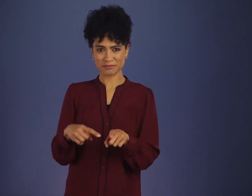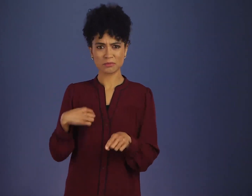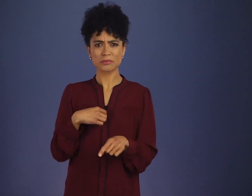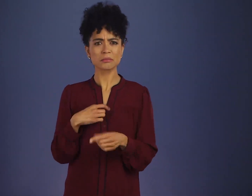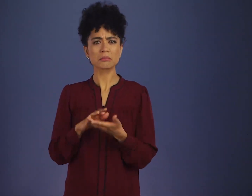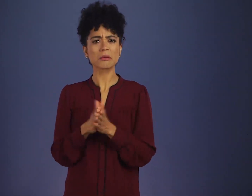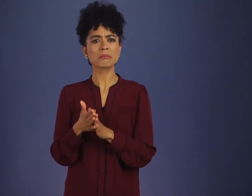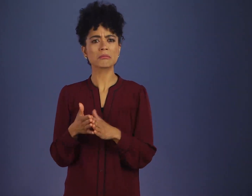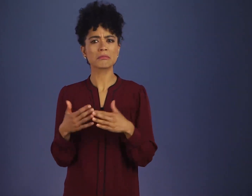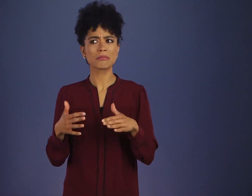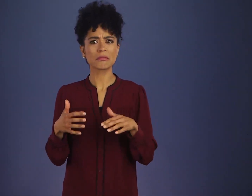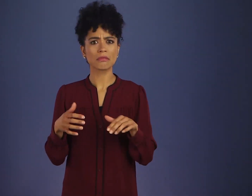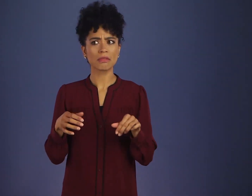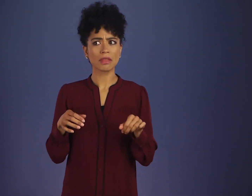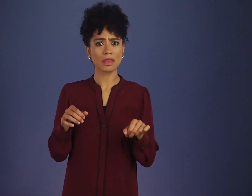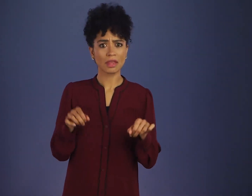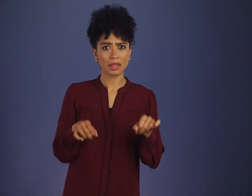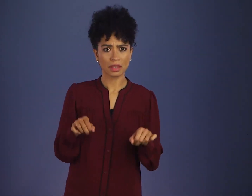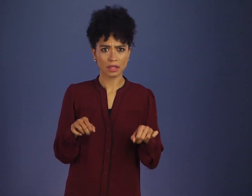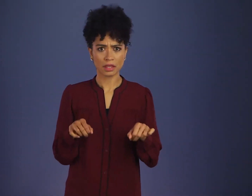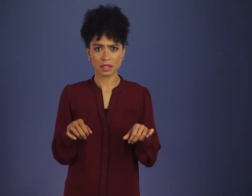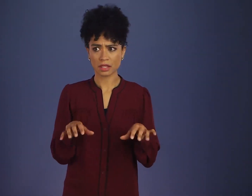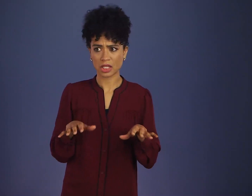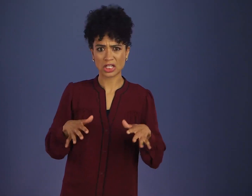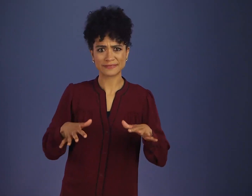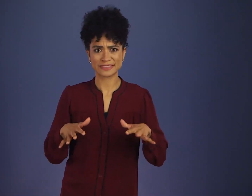In this way our insecurity grows and festers.